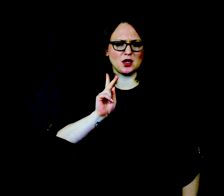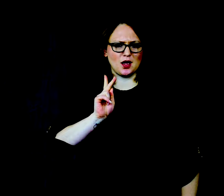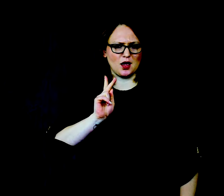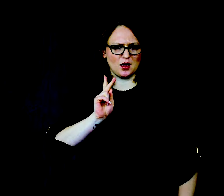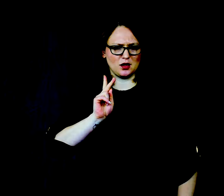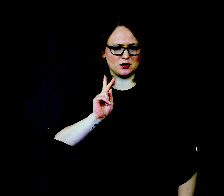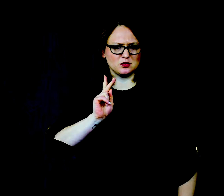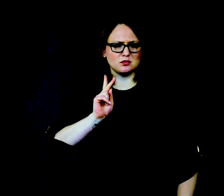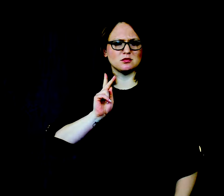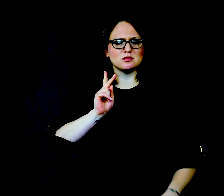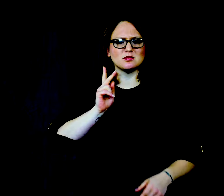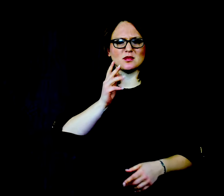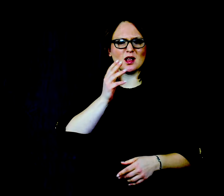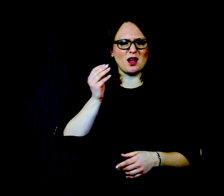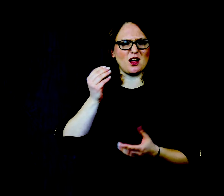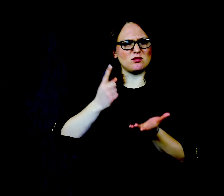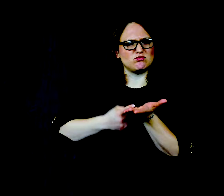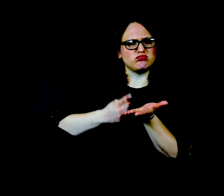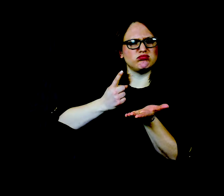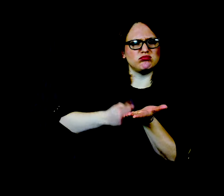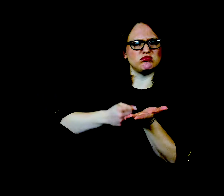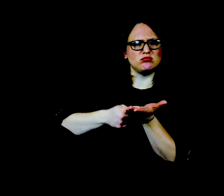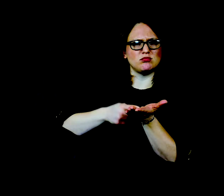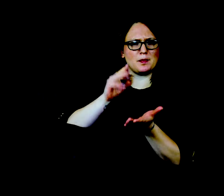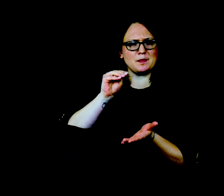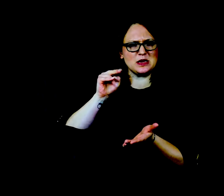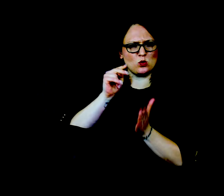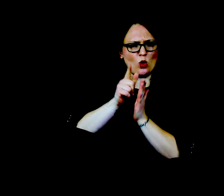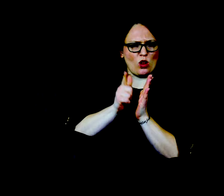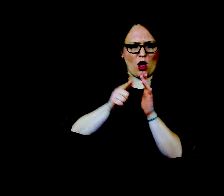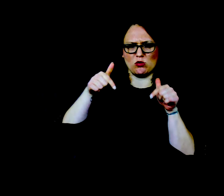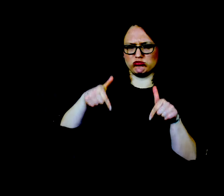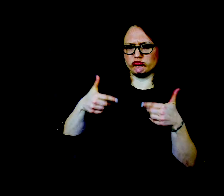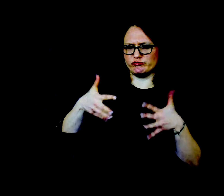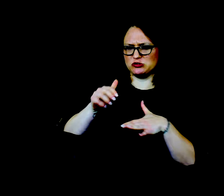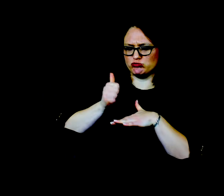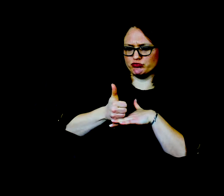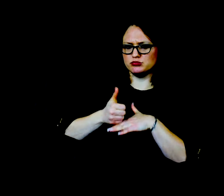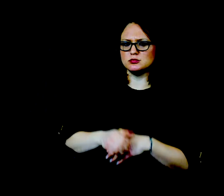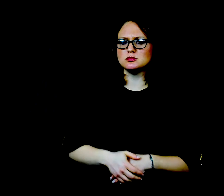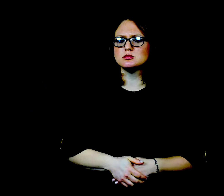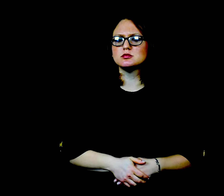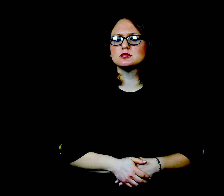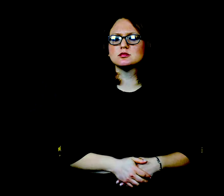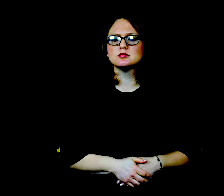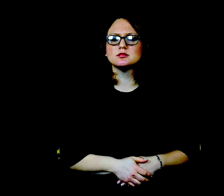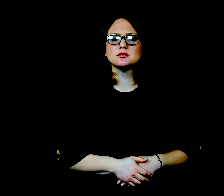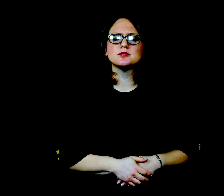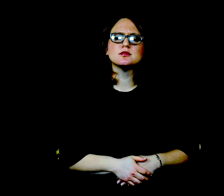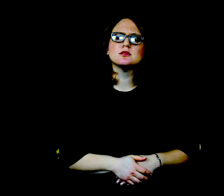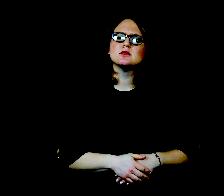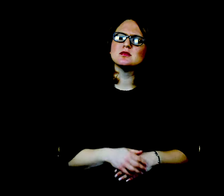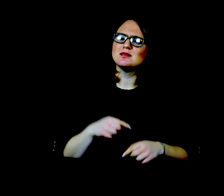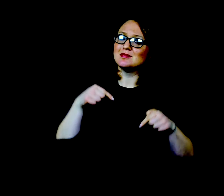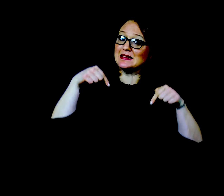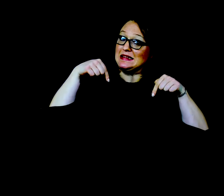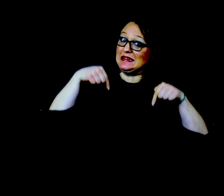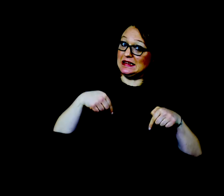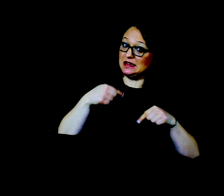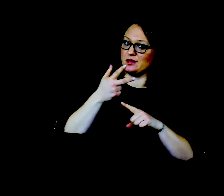how we already have similar laws here in Minnesota since 2007. In this video, we will continue to